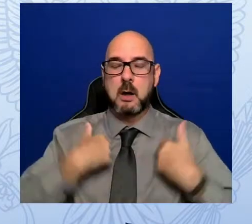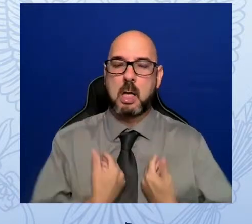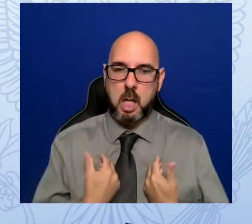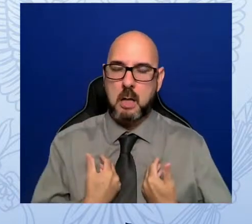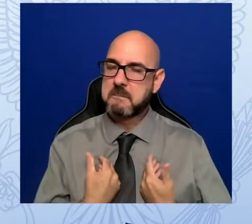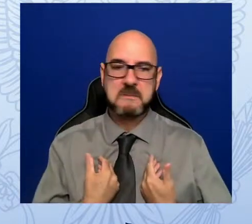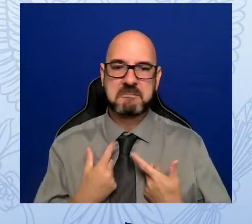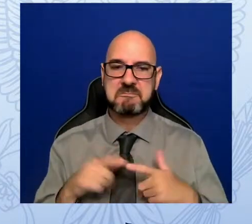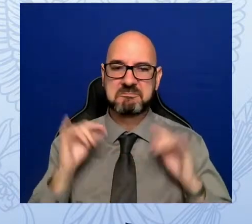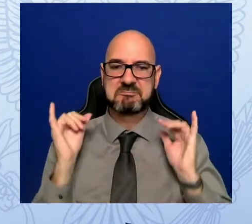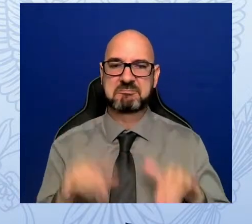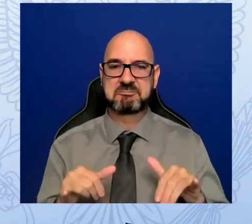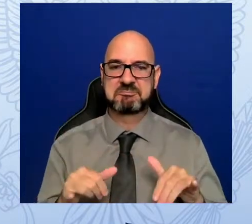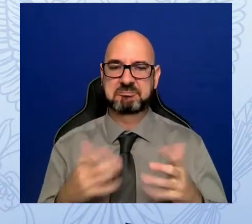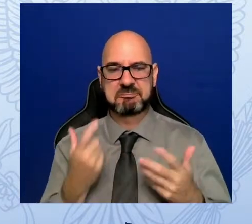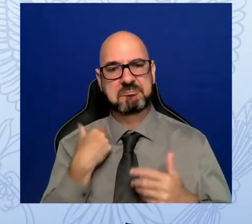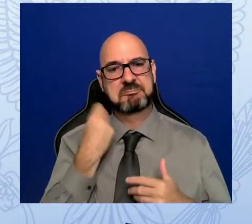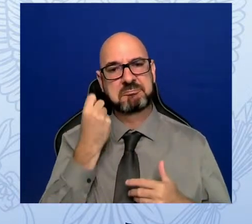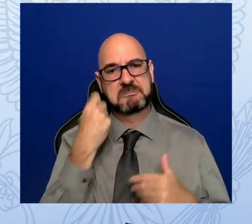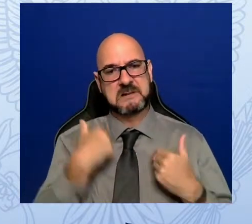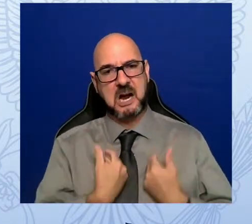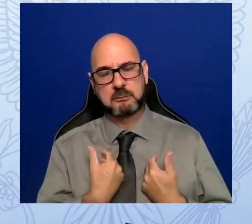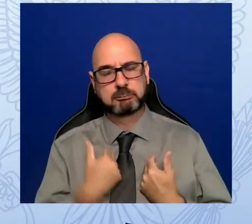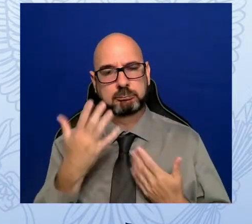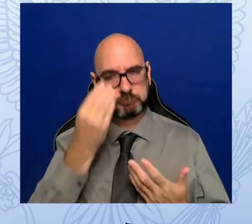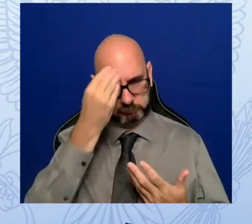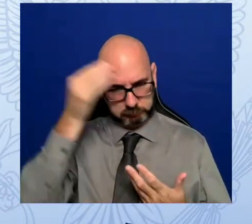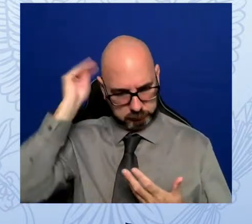just remember we're all in this together.